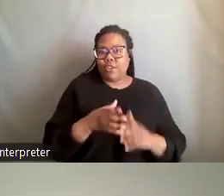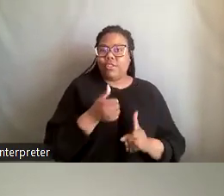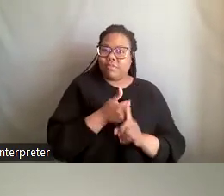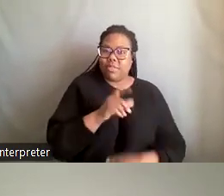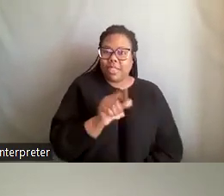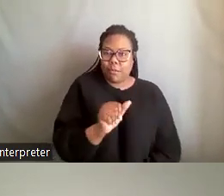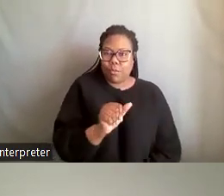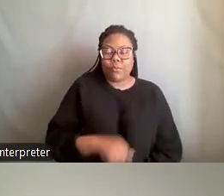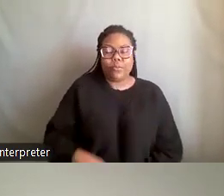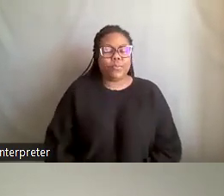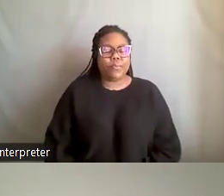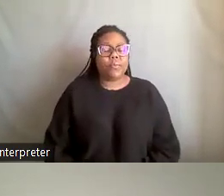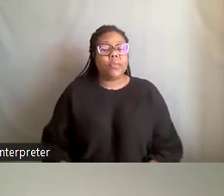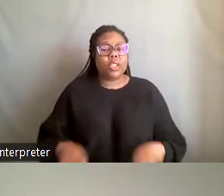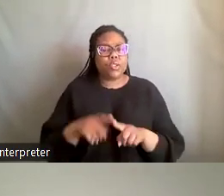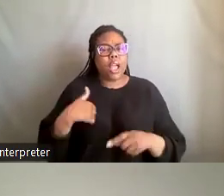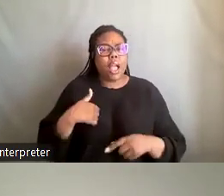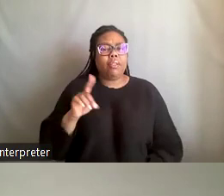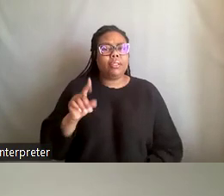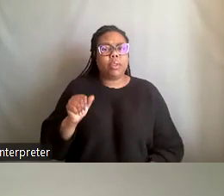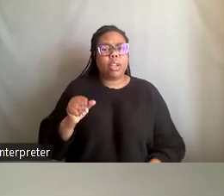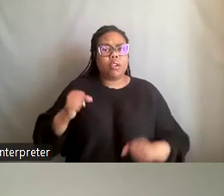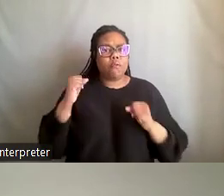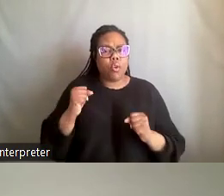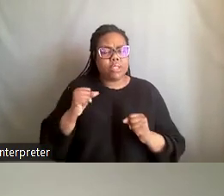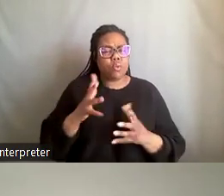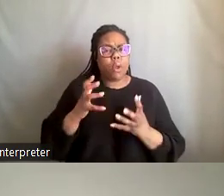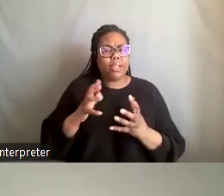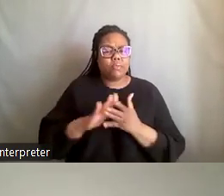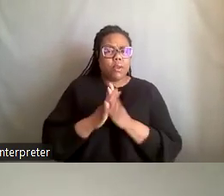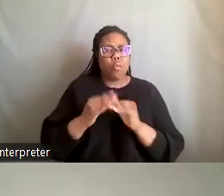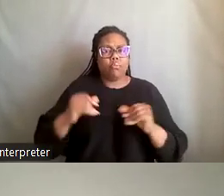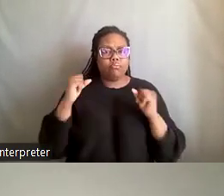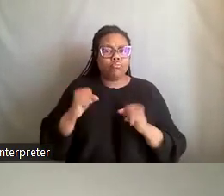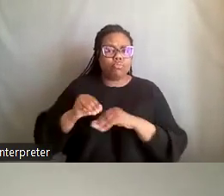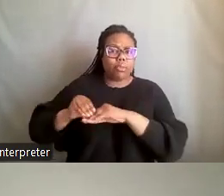disabilities themselves and it 's designed to build a stronger disability voice